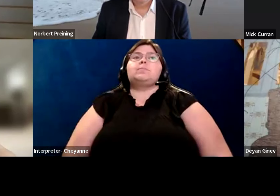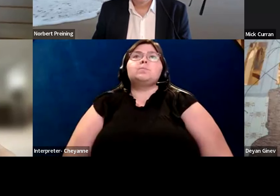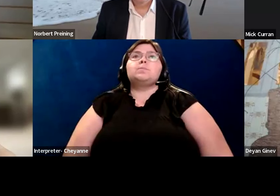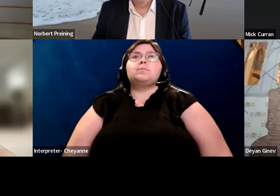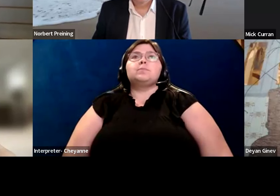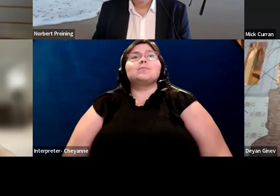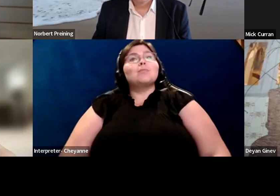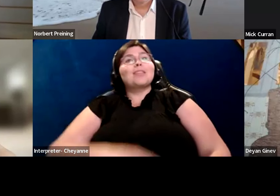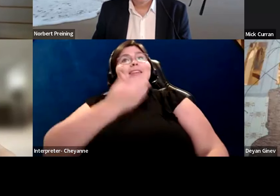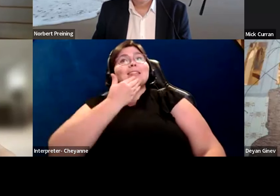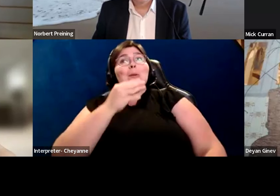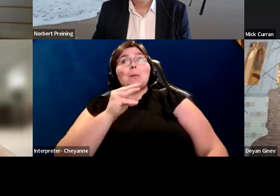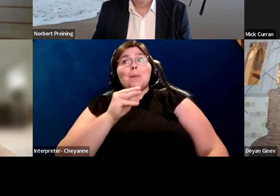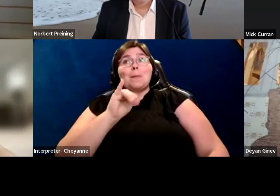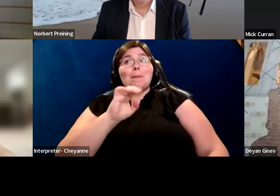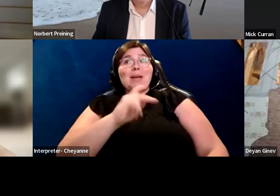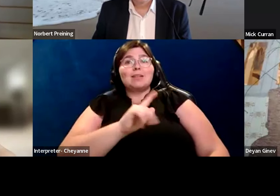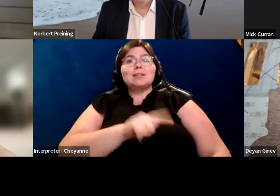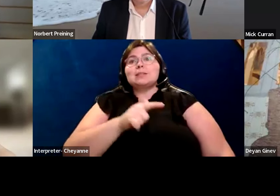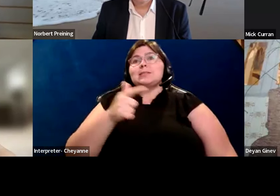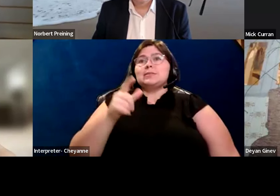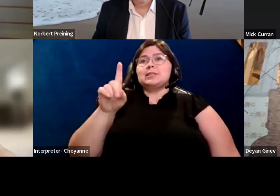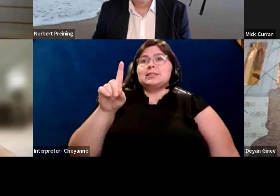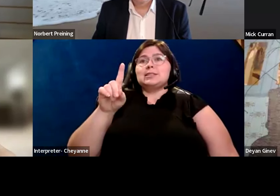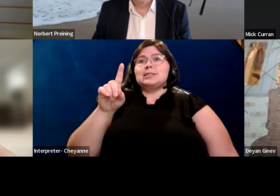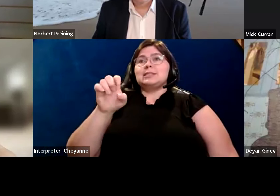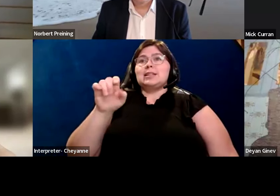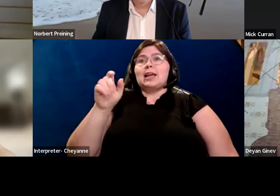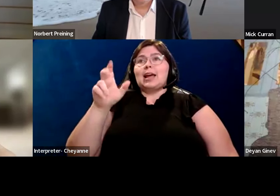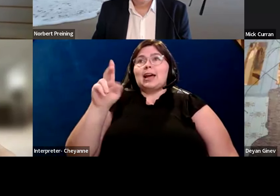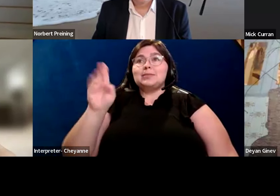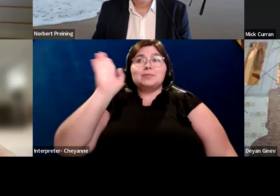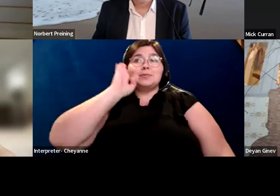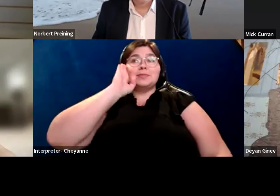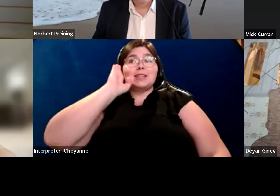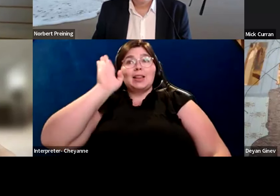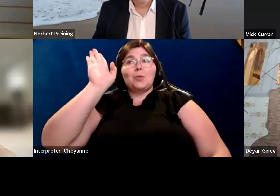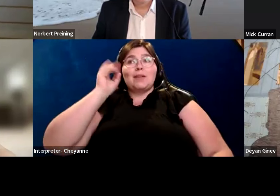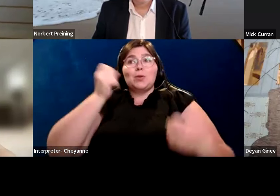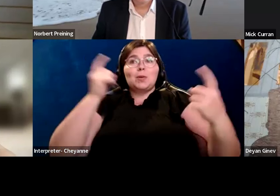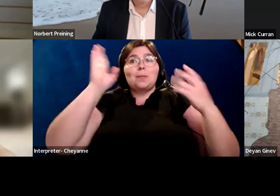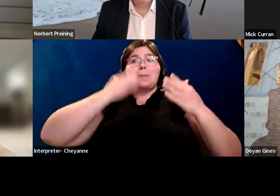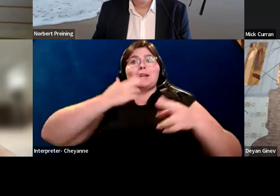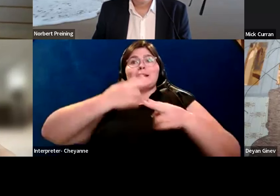Thanks, Mick. Deyan, would you go next? Hi, everyone. My name is Deyan Ginev.